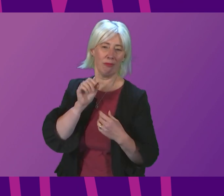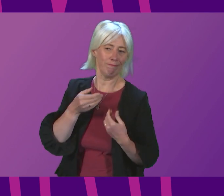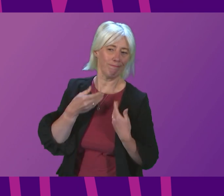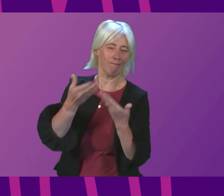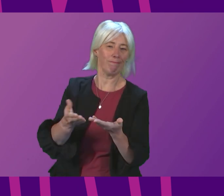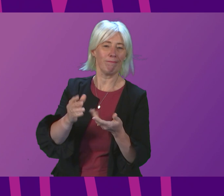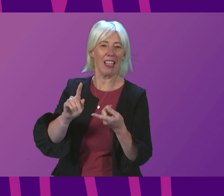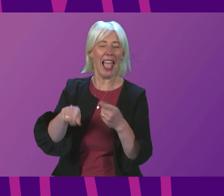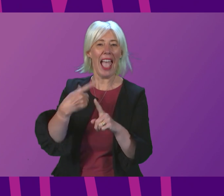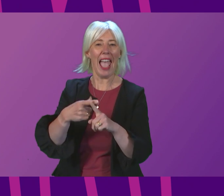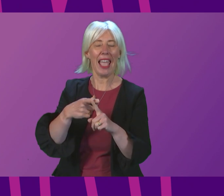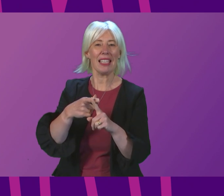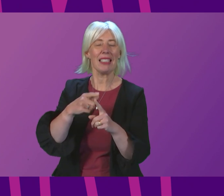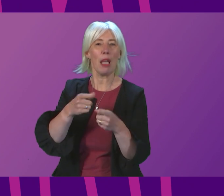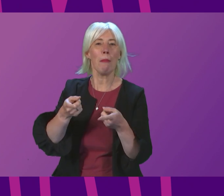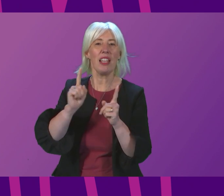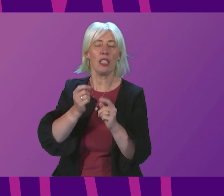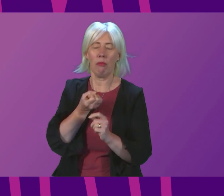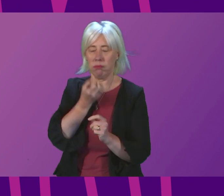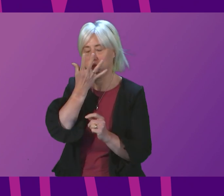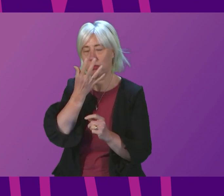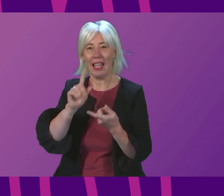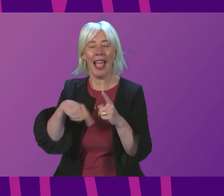disgraced SNP ex-minister—under the bus.